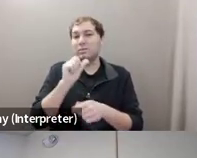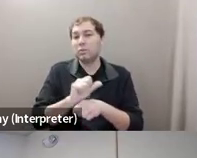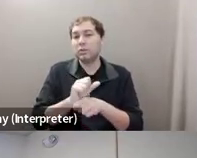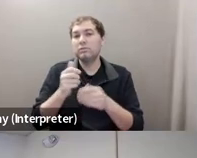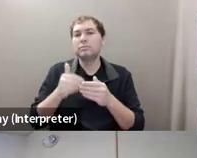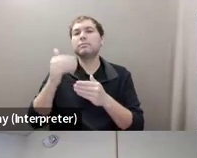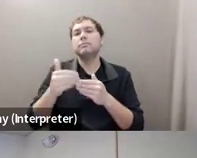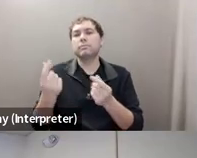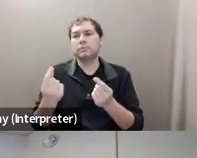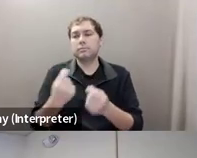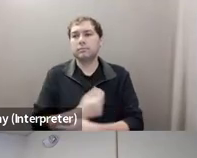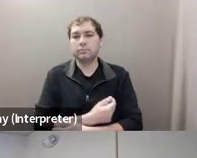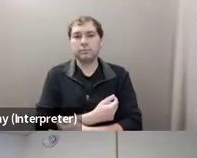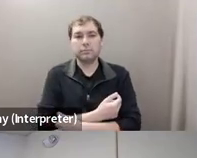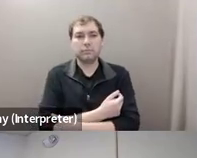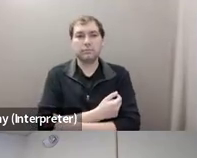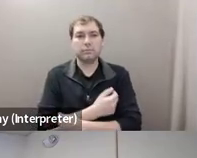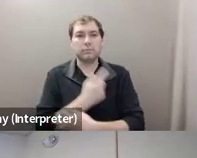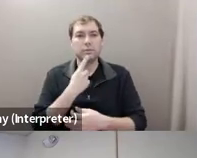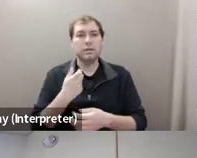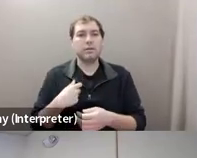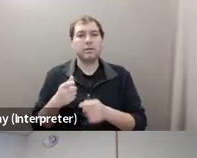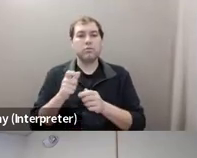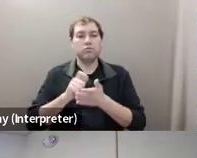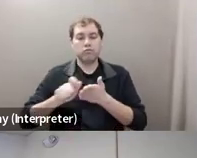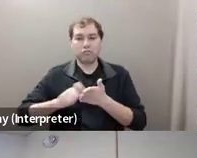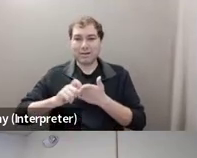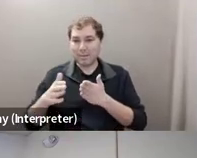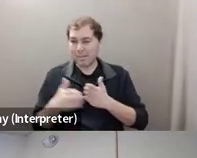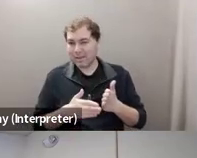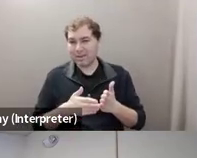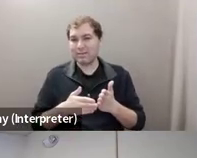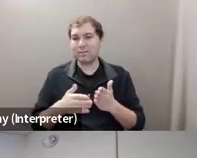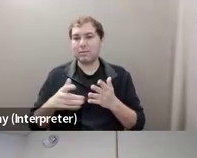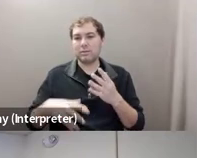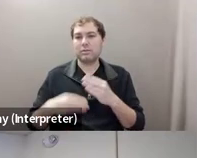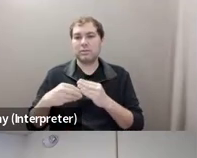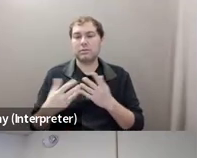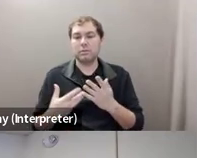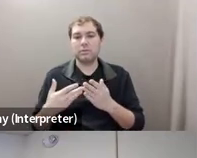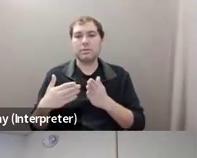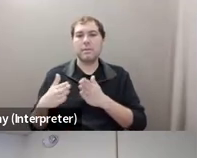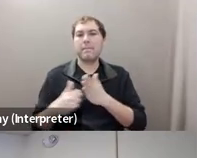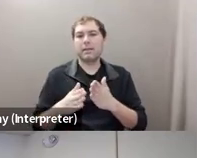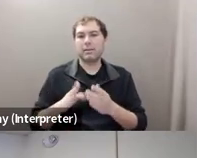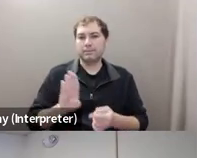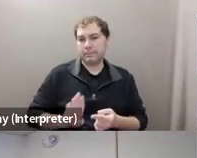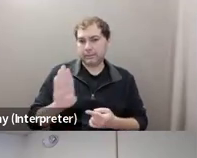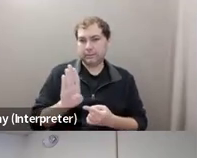Rebecca - APRIL: As somebody mentioned when they have somebody work on writing a plan. An additional thing they have is sort of plan. B, like, what happens